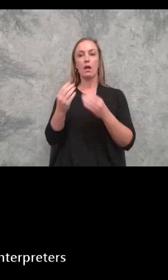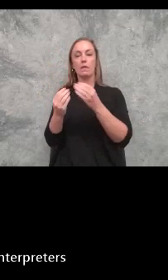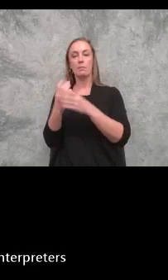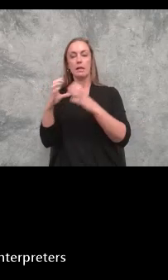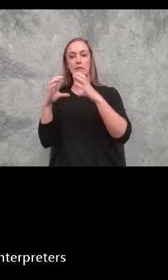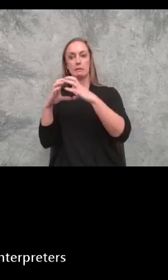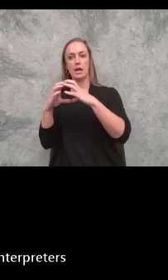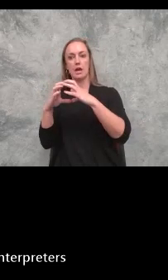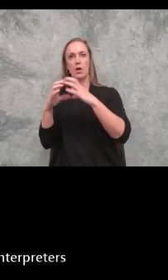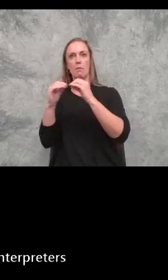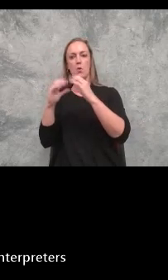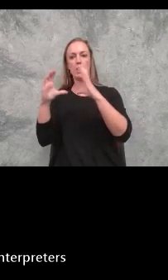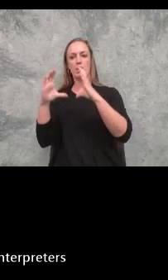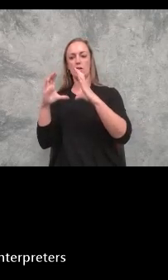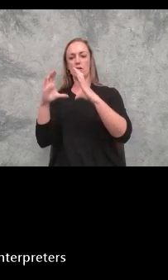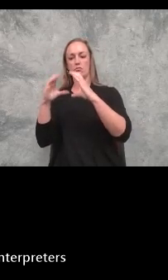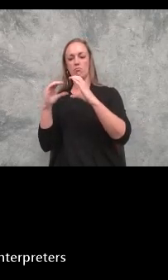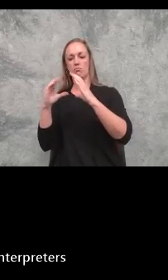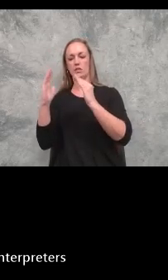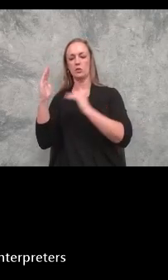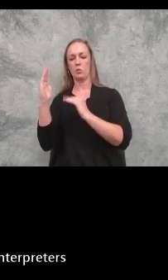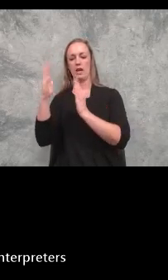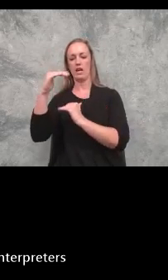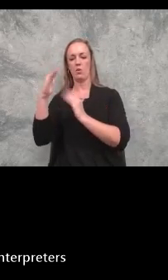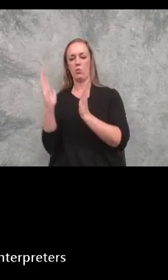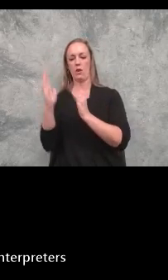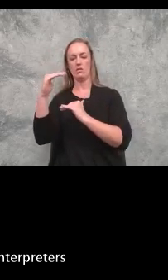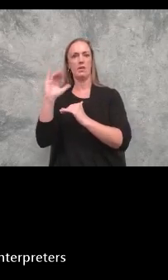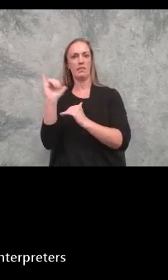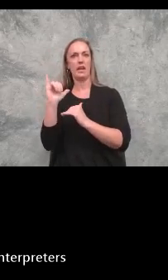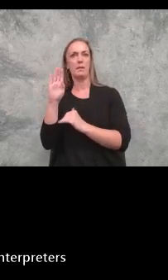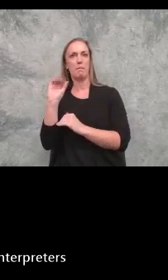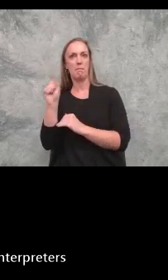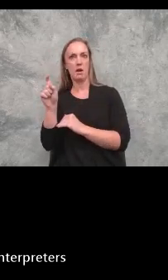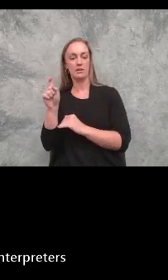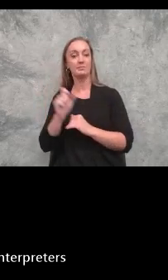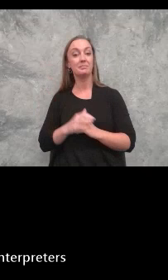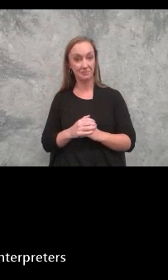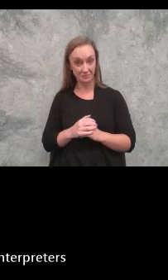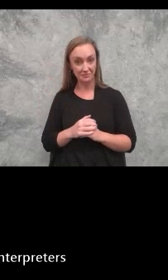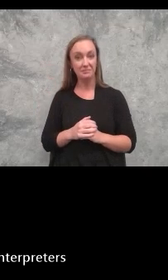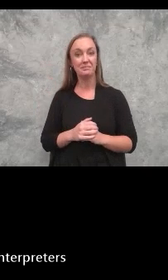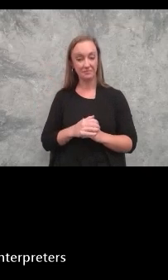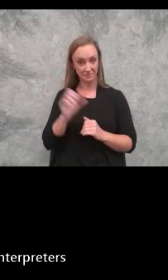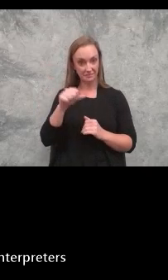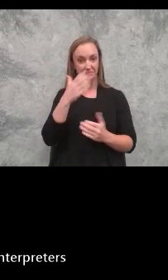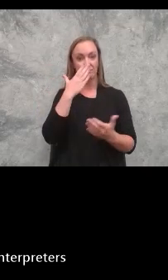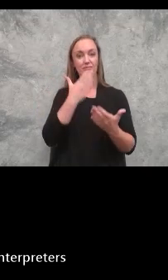was more square like, more like a box.” “Absolutely, good! The plant